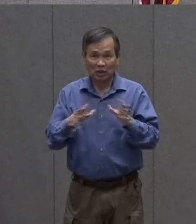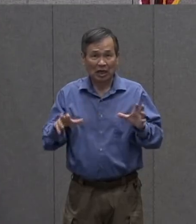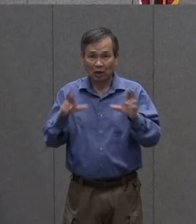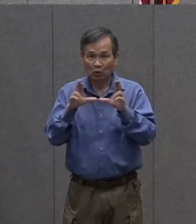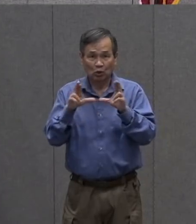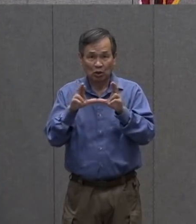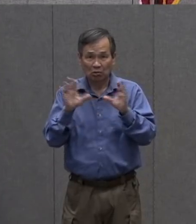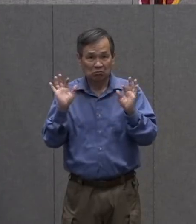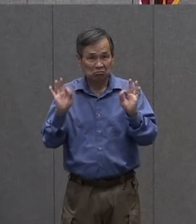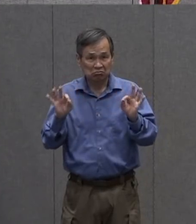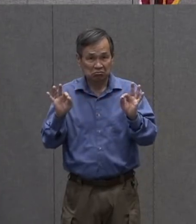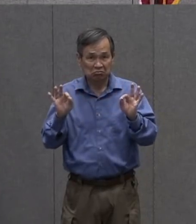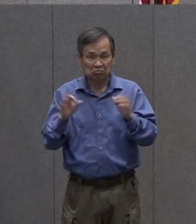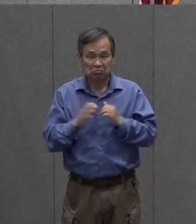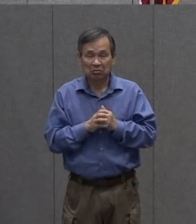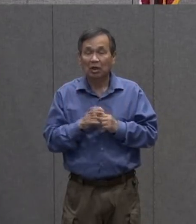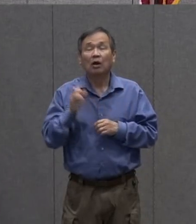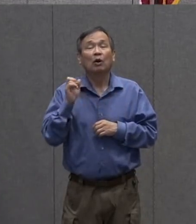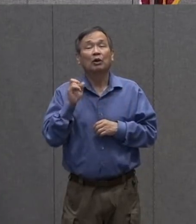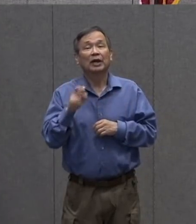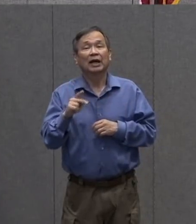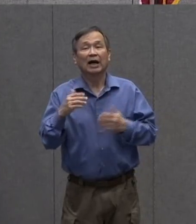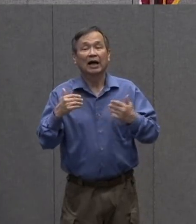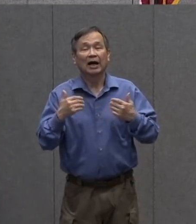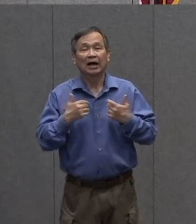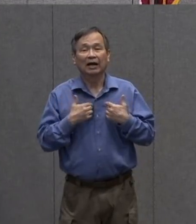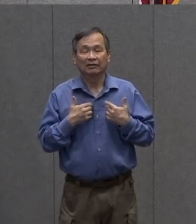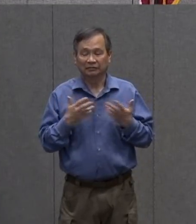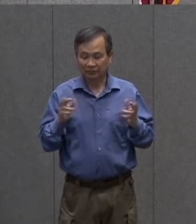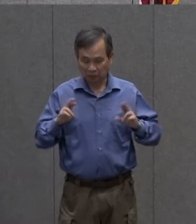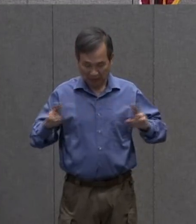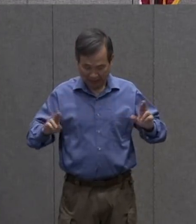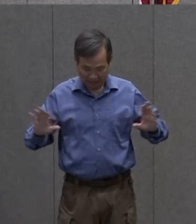All right friends, so we have our items ready to go.